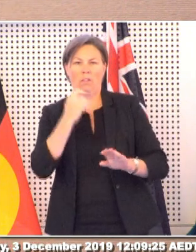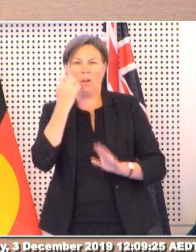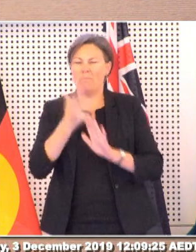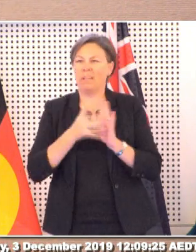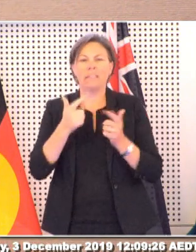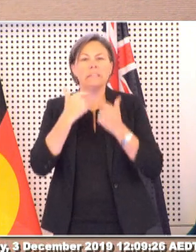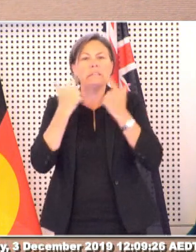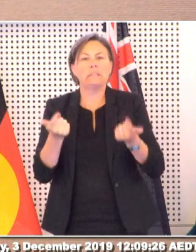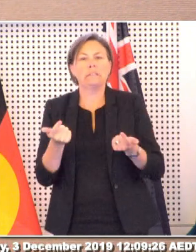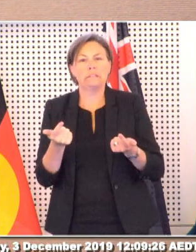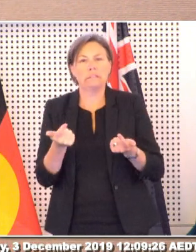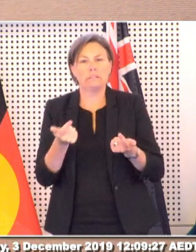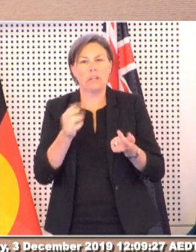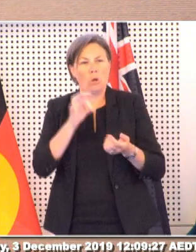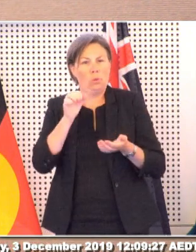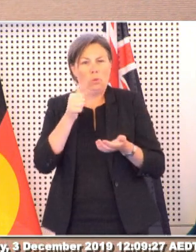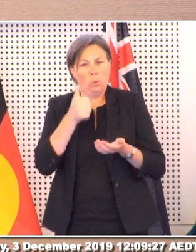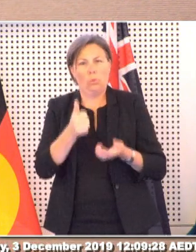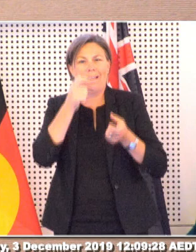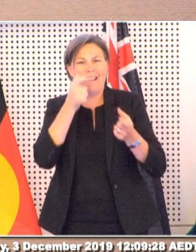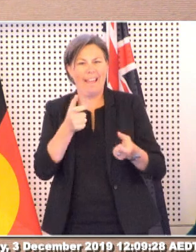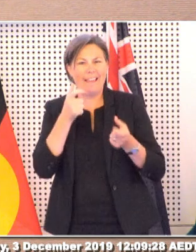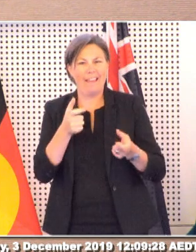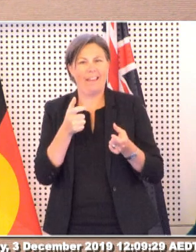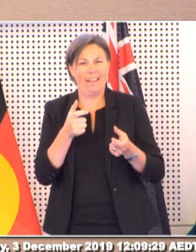So those sorts of high-level incidents.